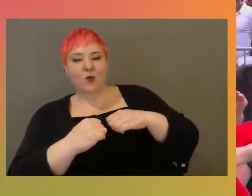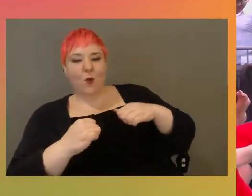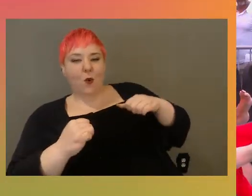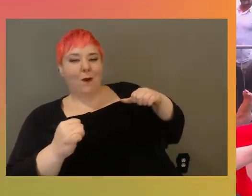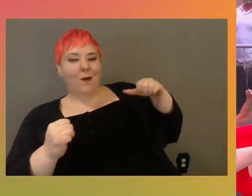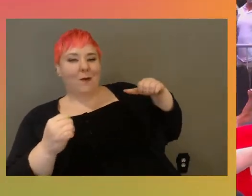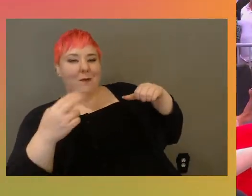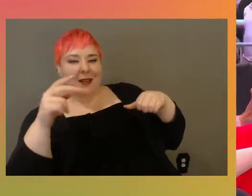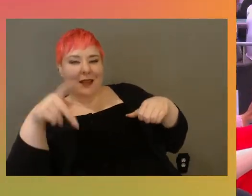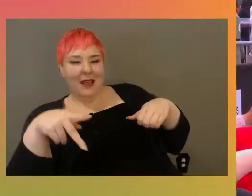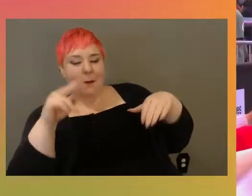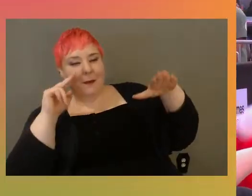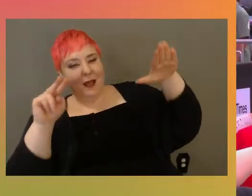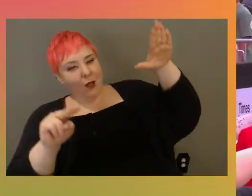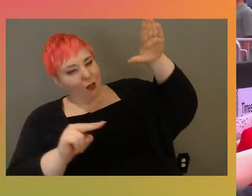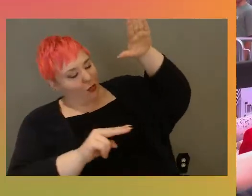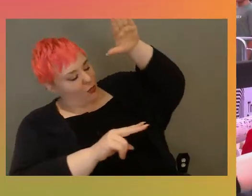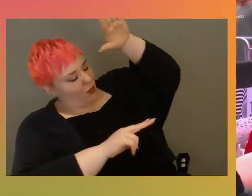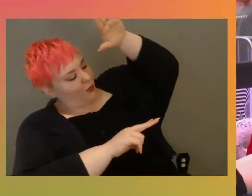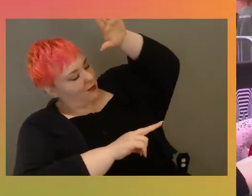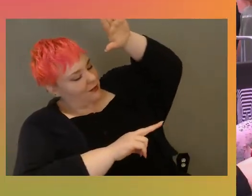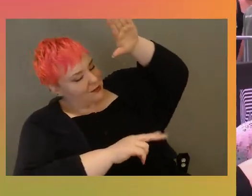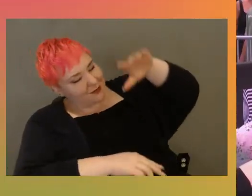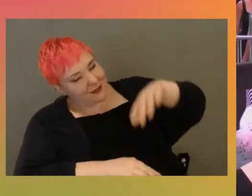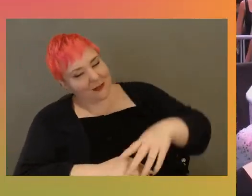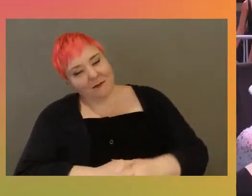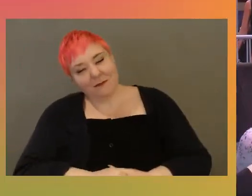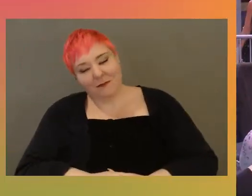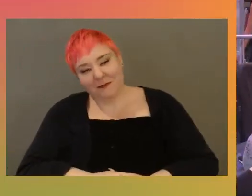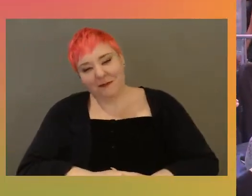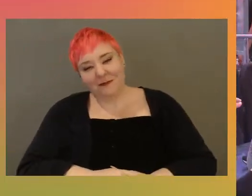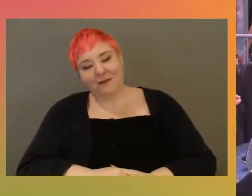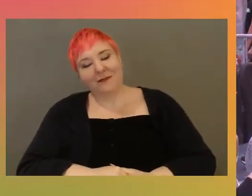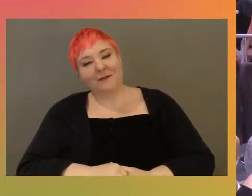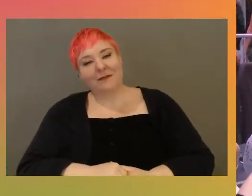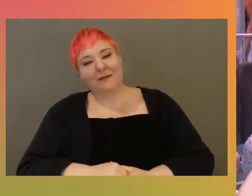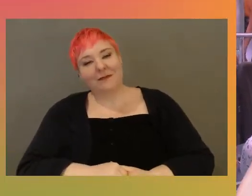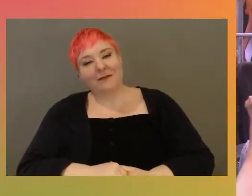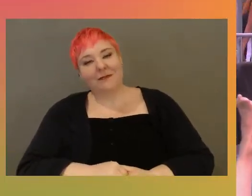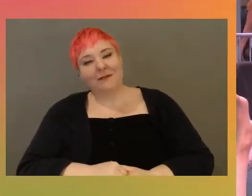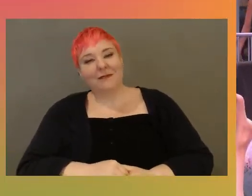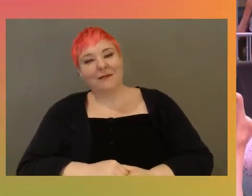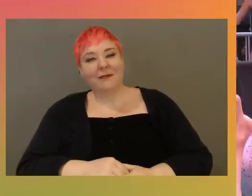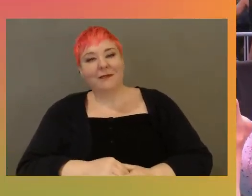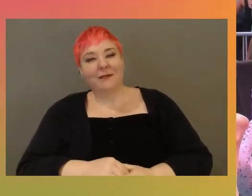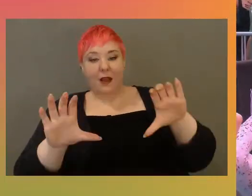BEND THE KNEE, HEEL TO BUTT, OPEN THE HIP, LOOK UNDERNEATH